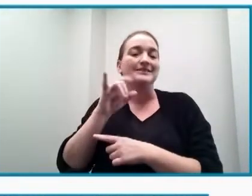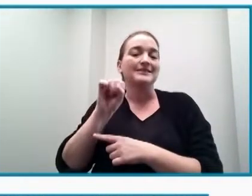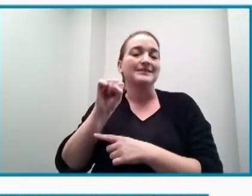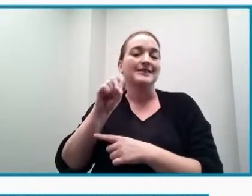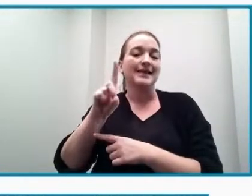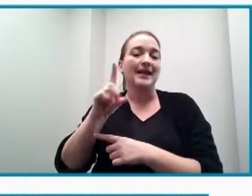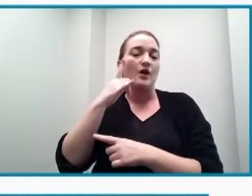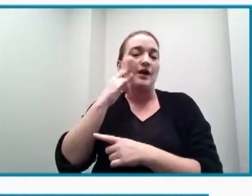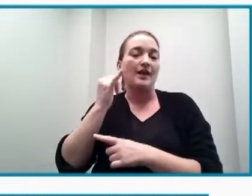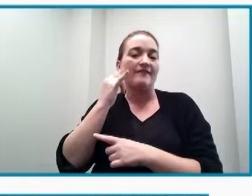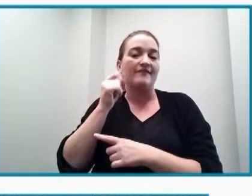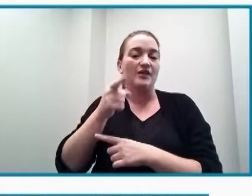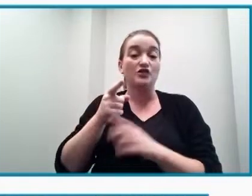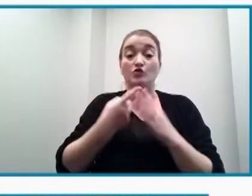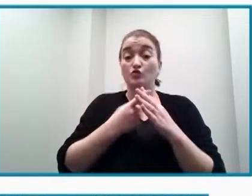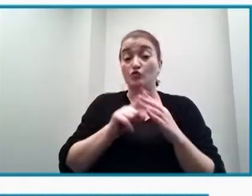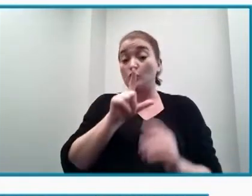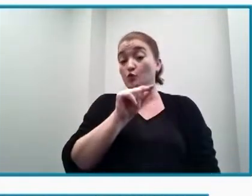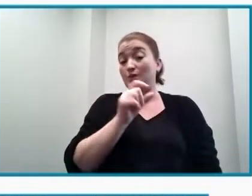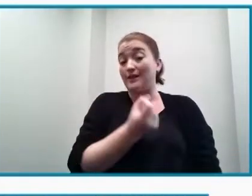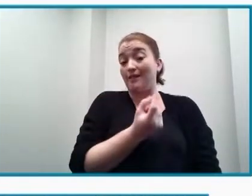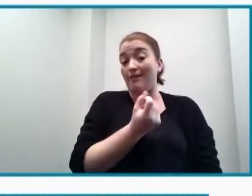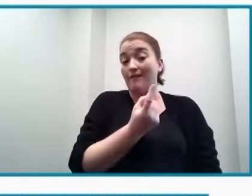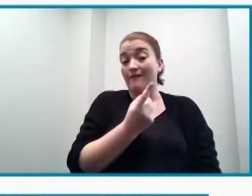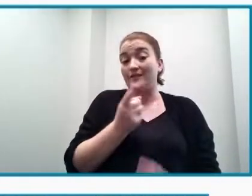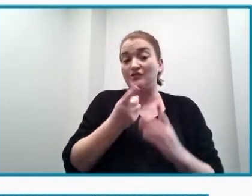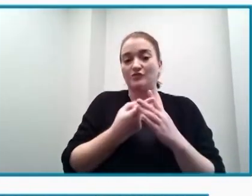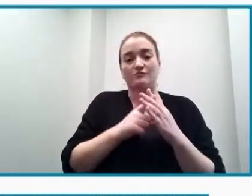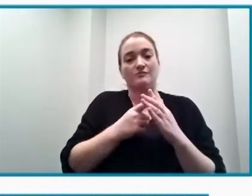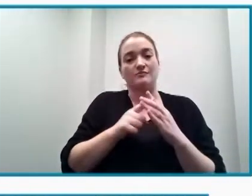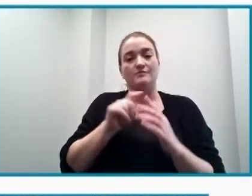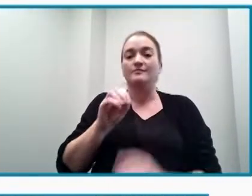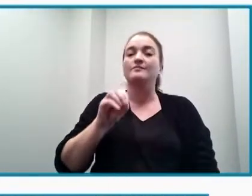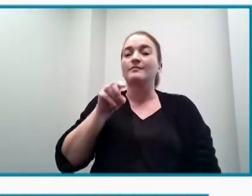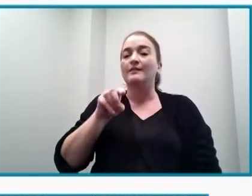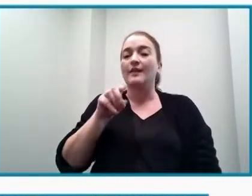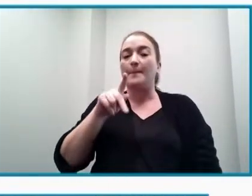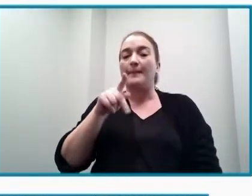when she first originated the Community Voices Playwriting Workshop. In 2016,